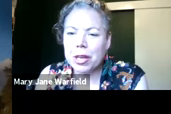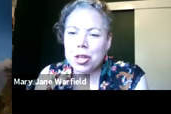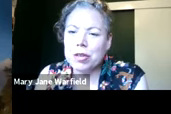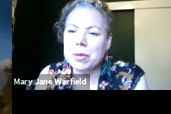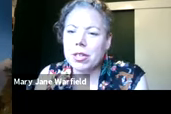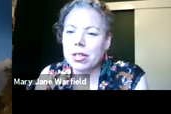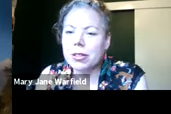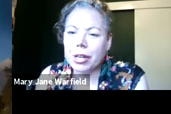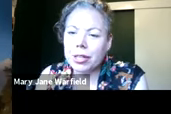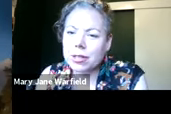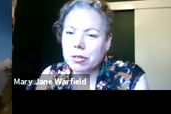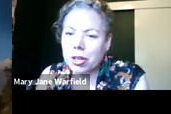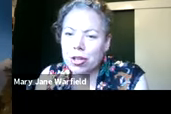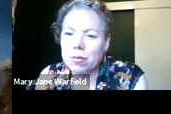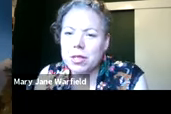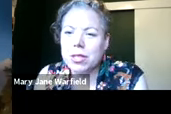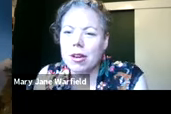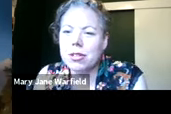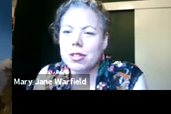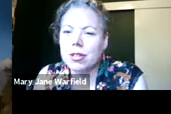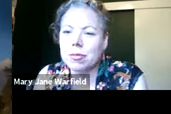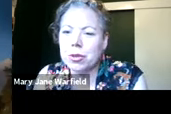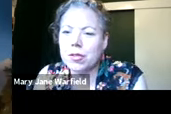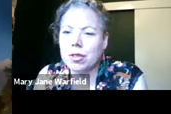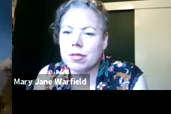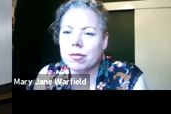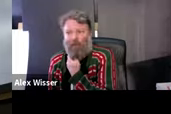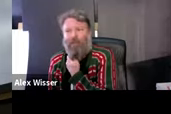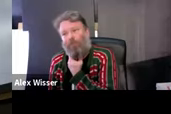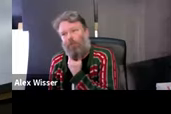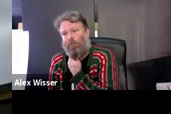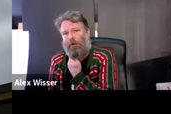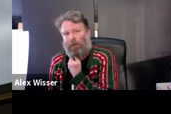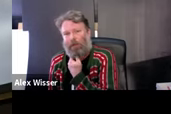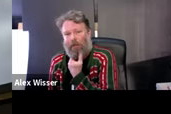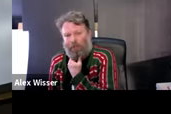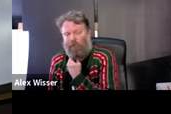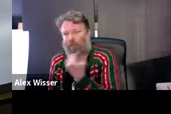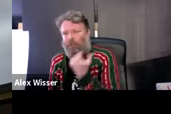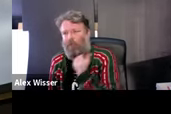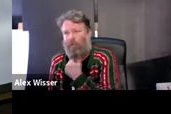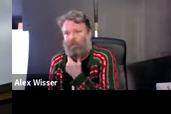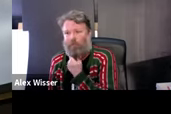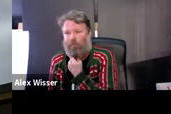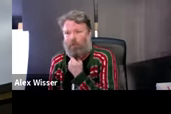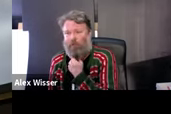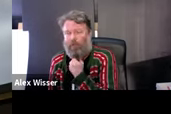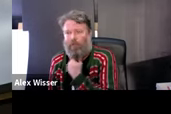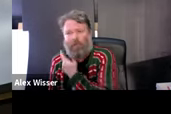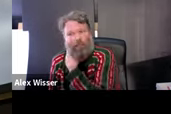those relationships been healed, Alex, the relationships in town? >> I think for the most part, yes, for the most part, yes.